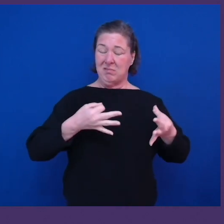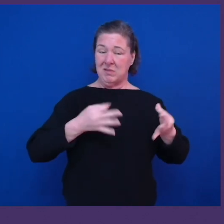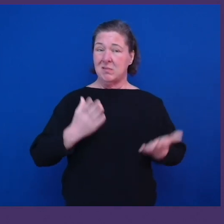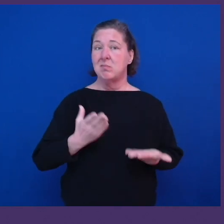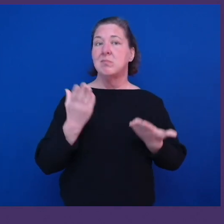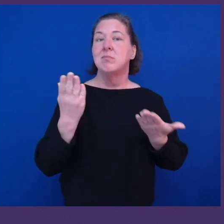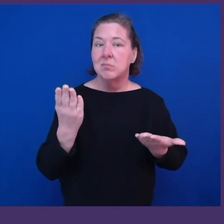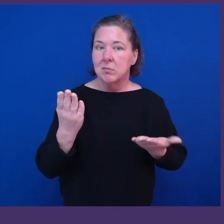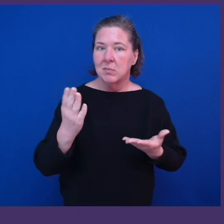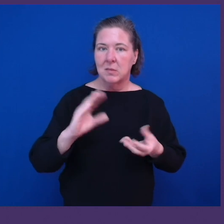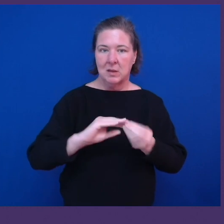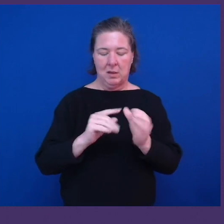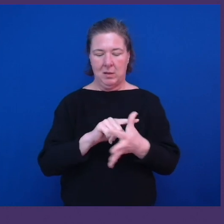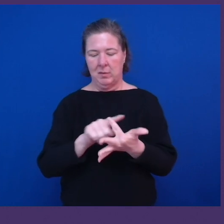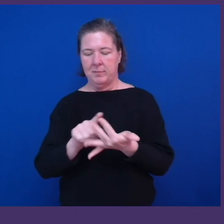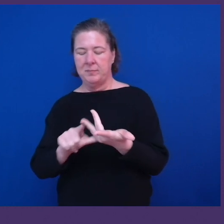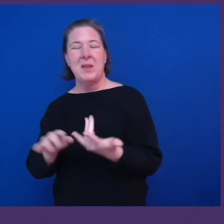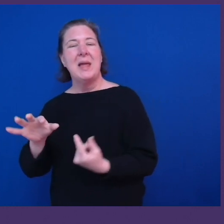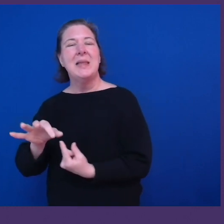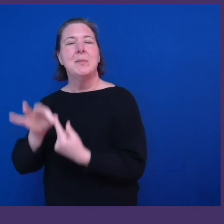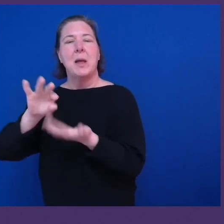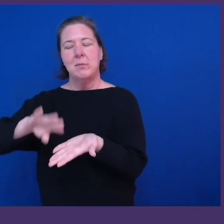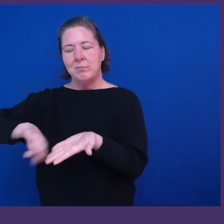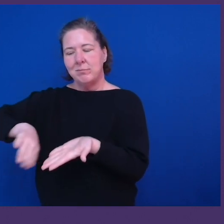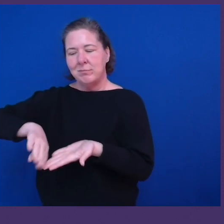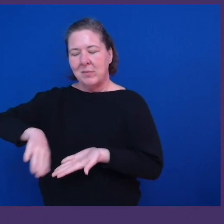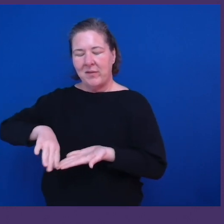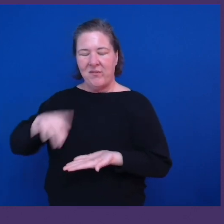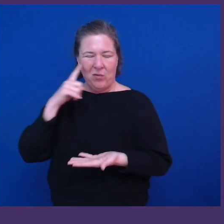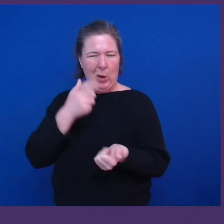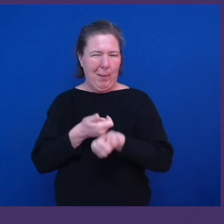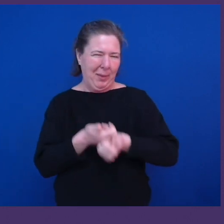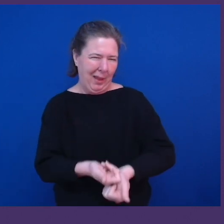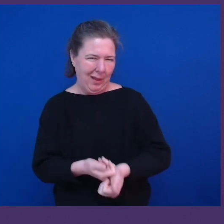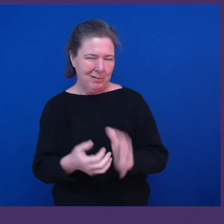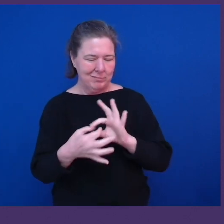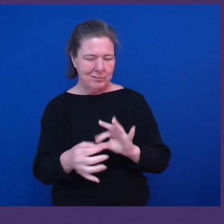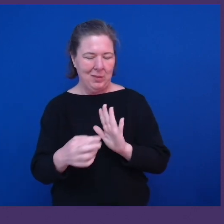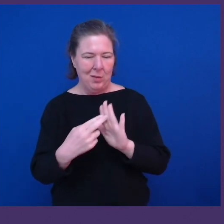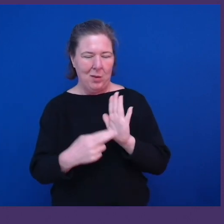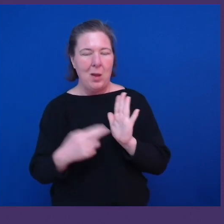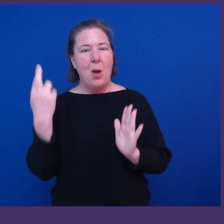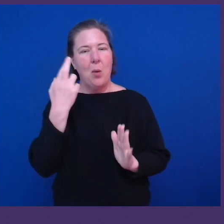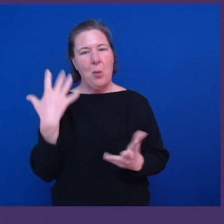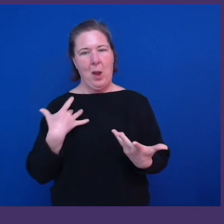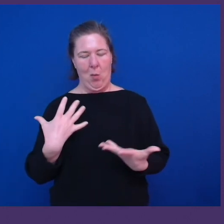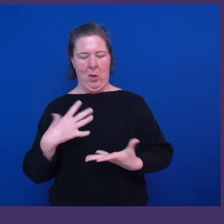of exceptions to compliance with this rule. And the reason why I want to mention this is